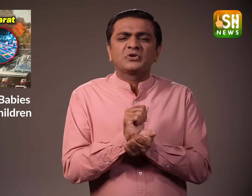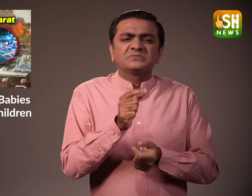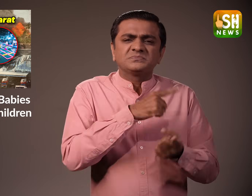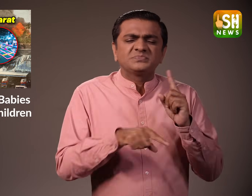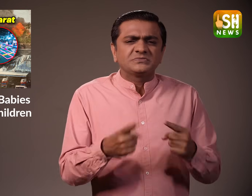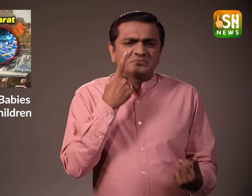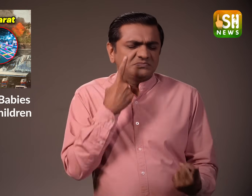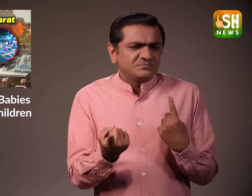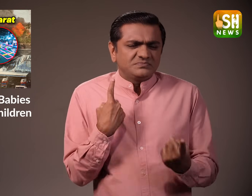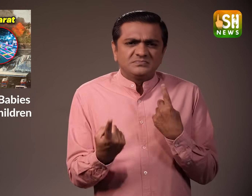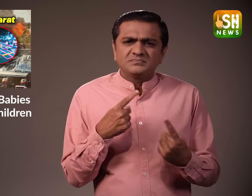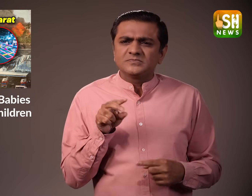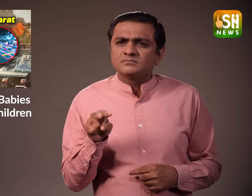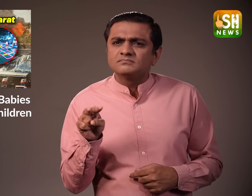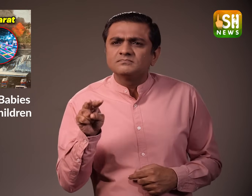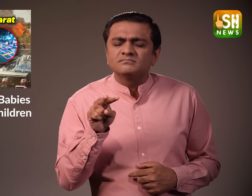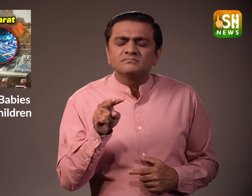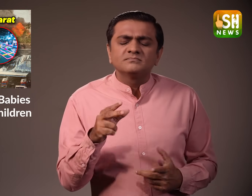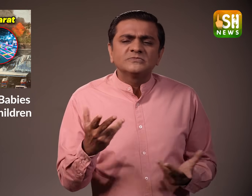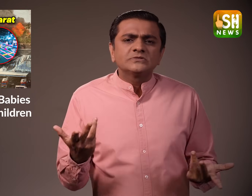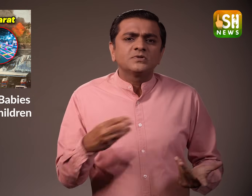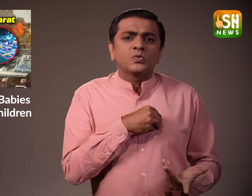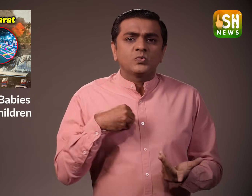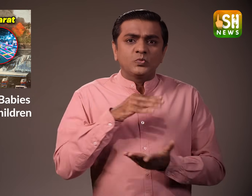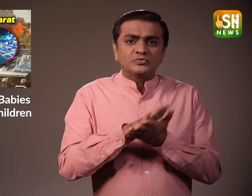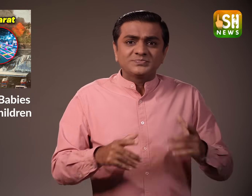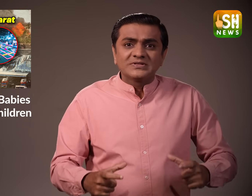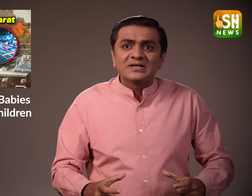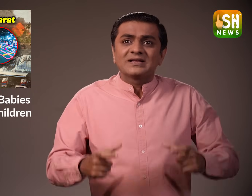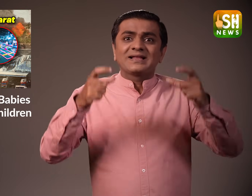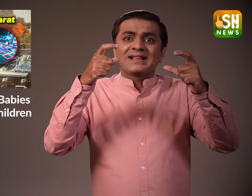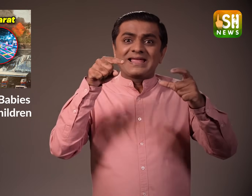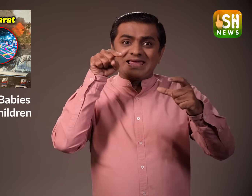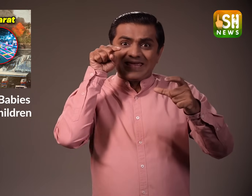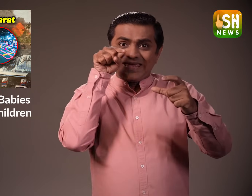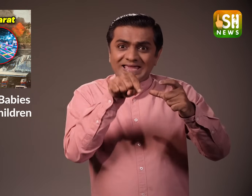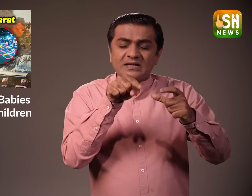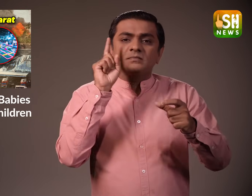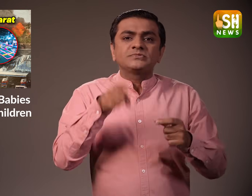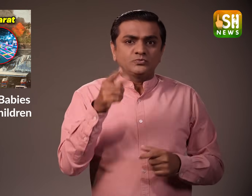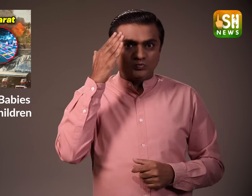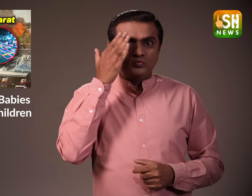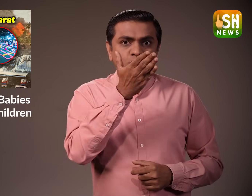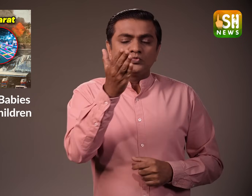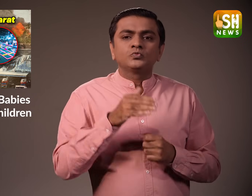You should all know what the police discovered during the investigation.